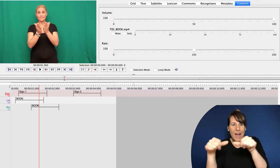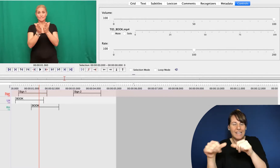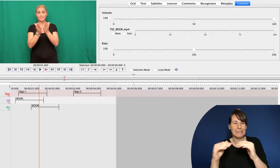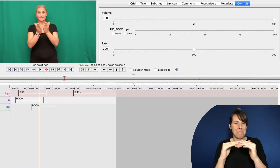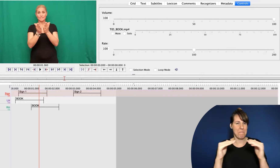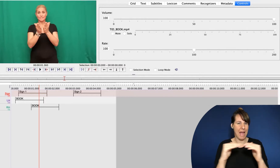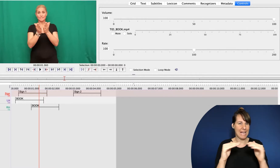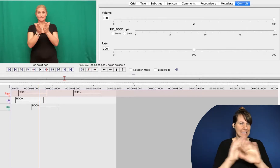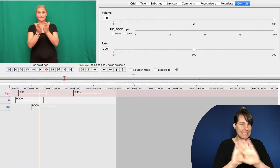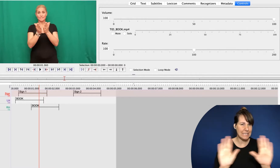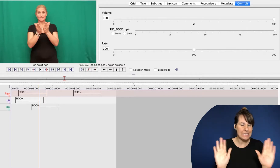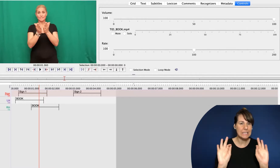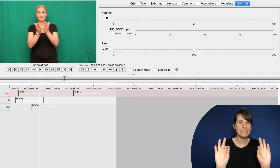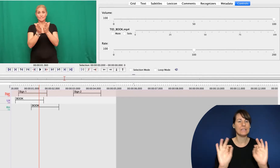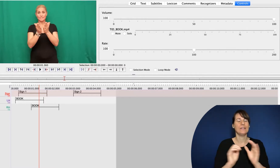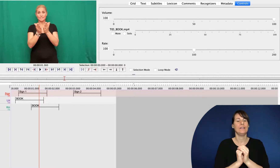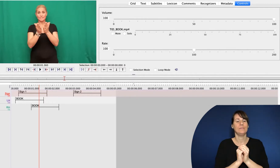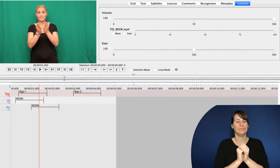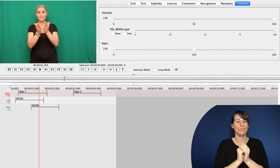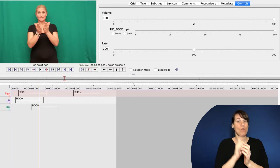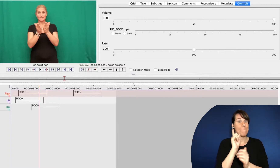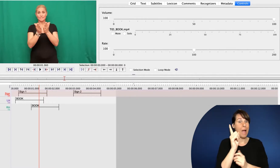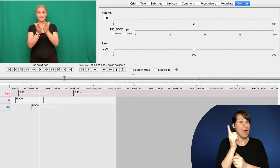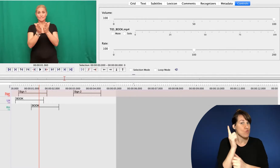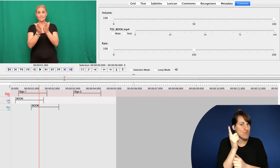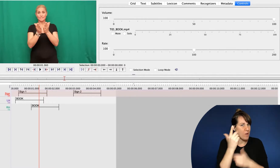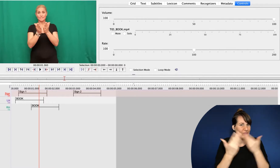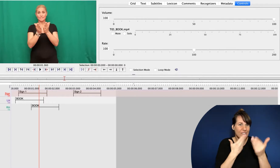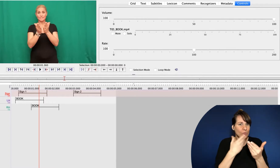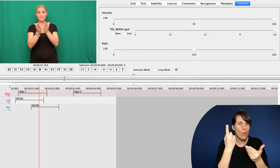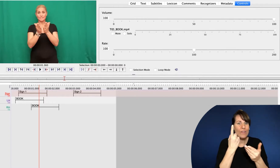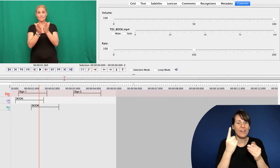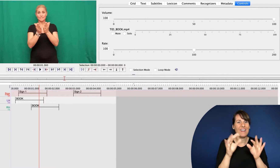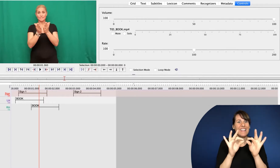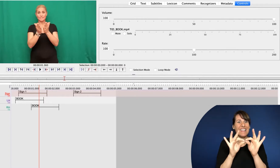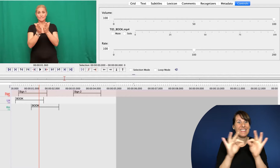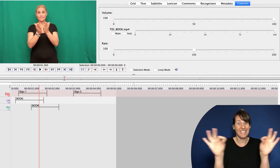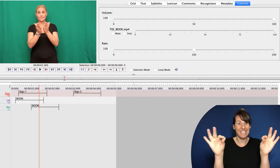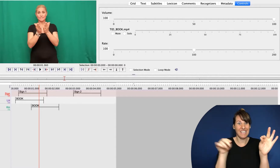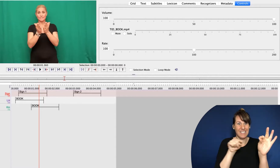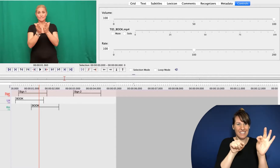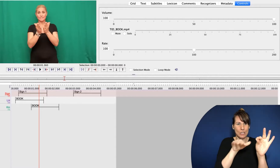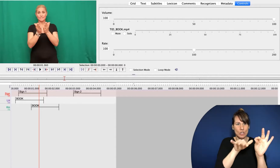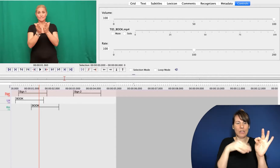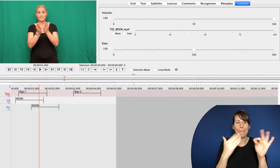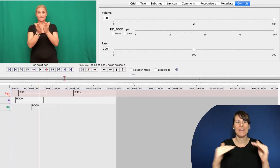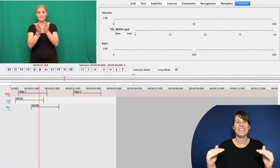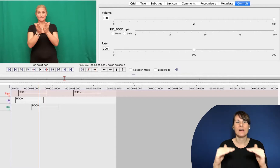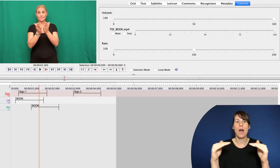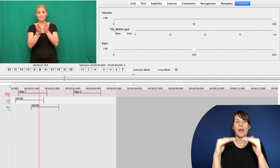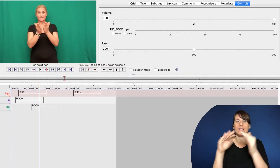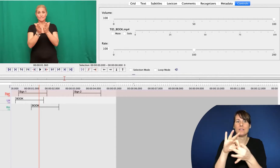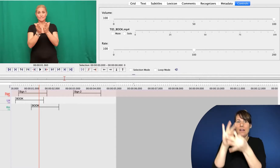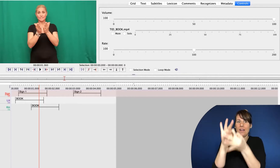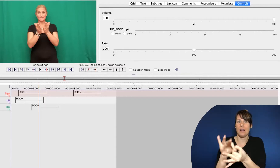However, we didn't create any hierarchies among our tiers. Obviously, there is a relationship